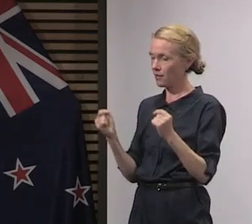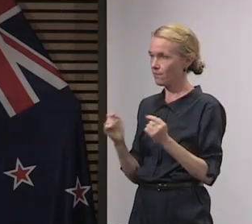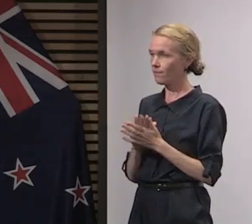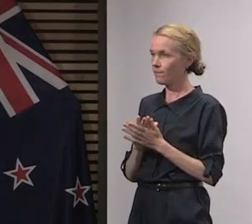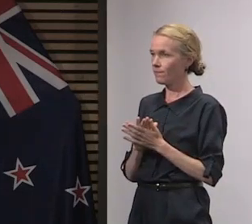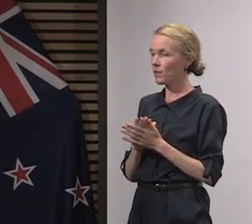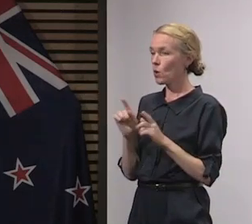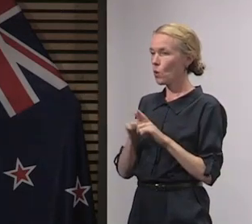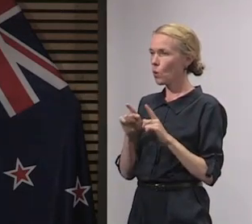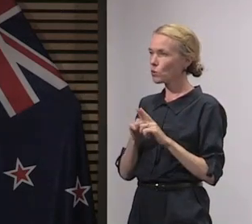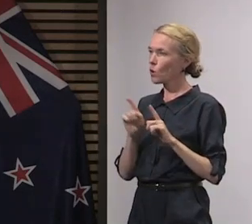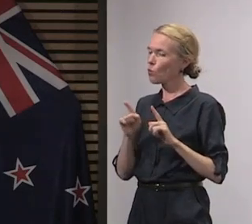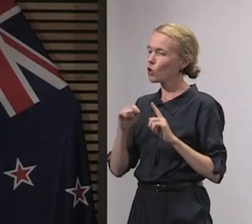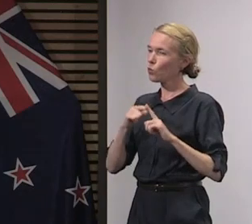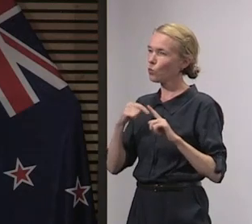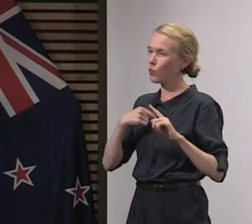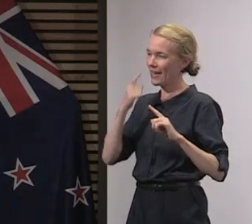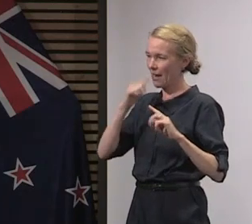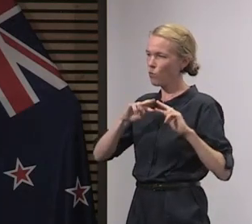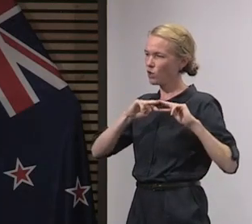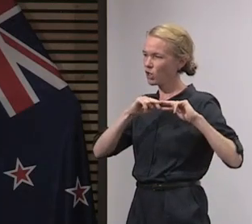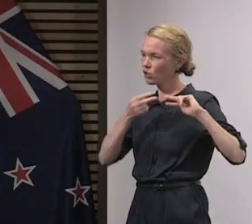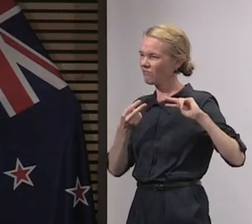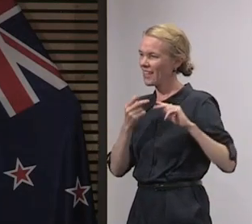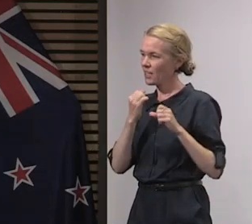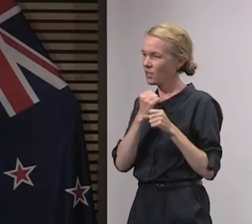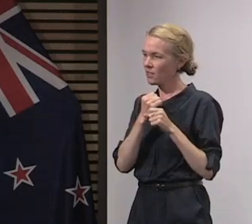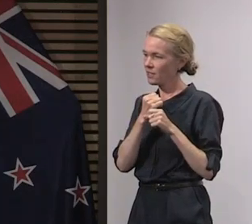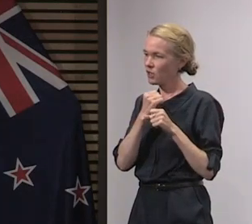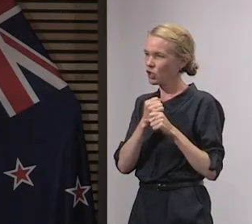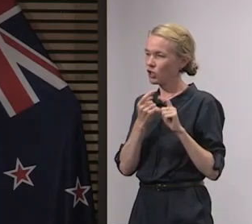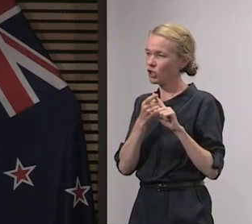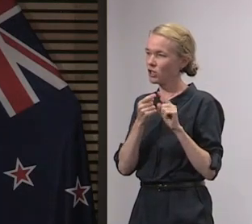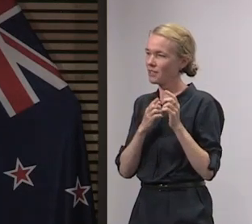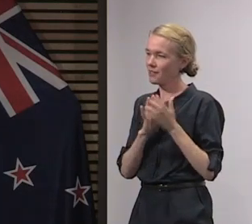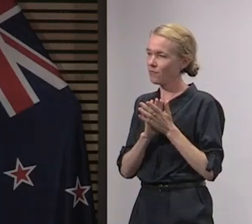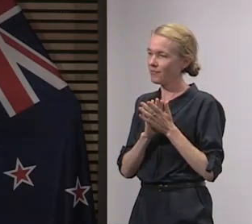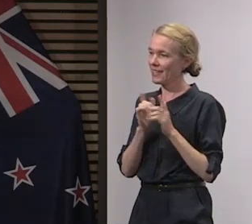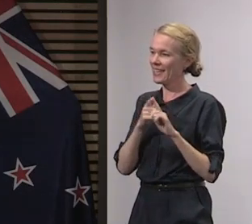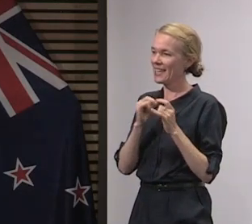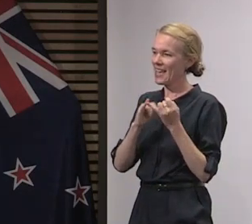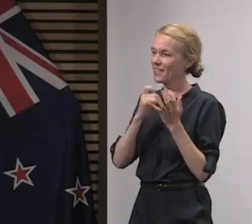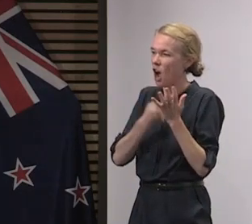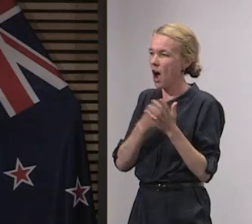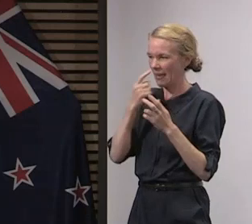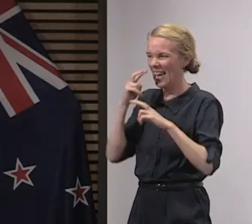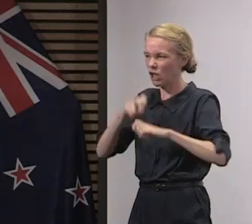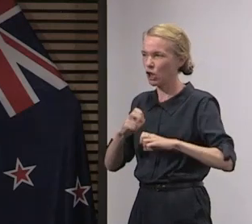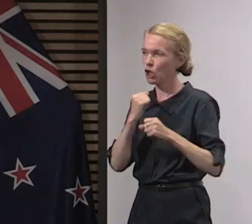technology which ESR has developed is to be able to actually genome sequence each